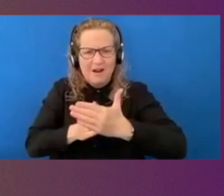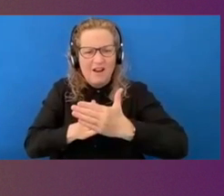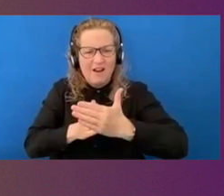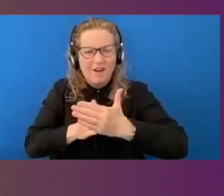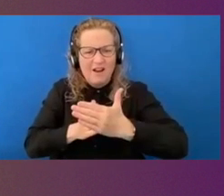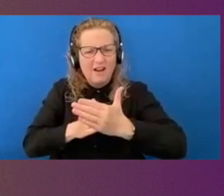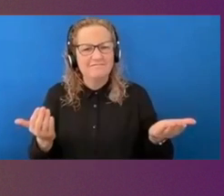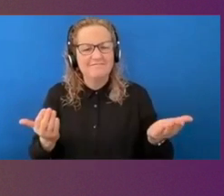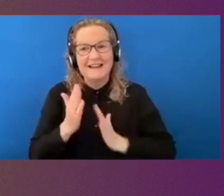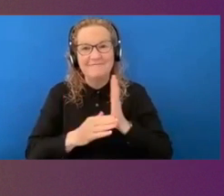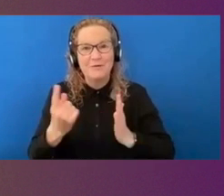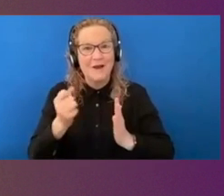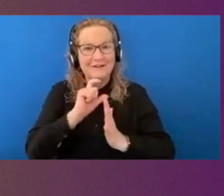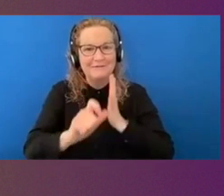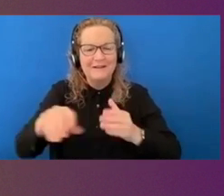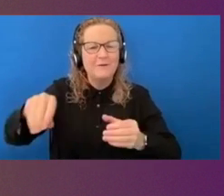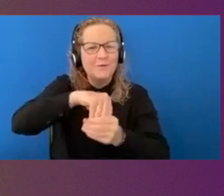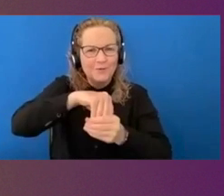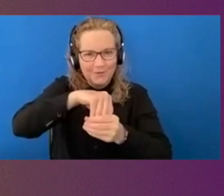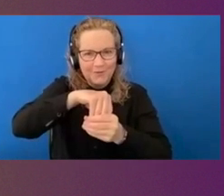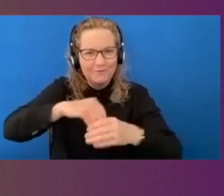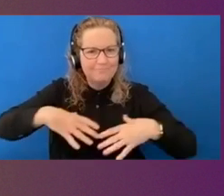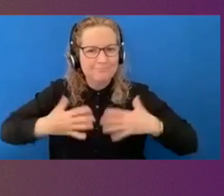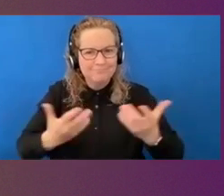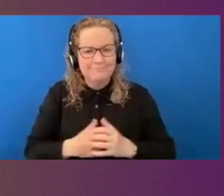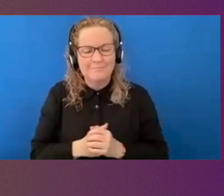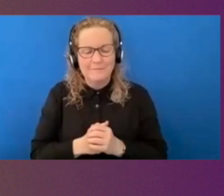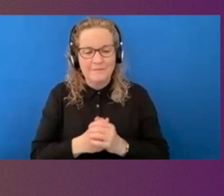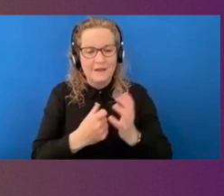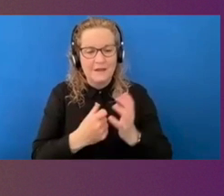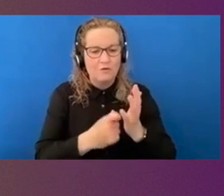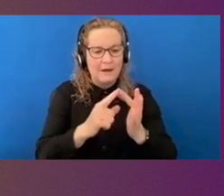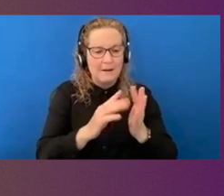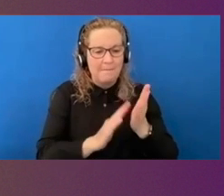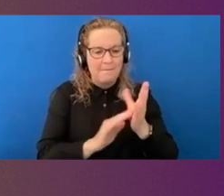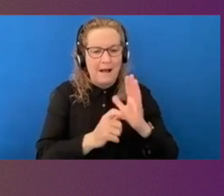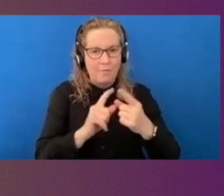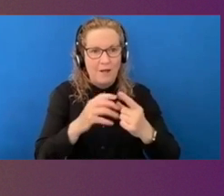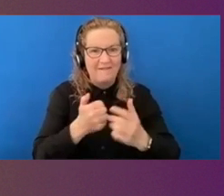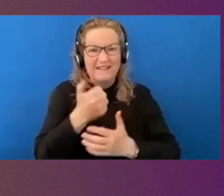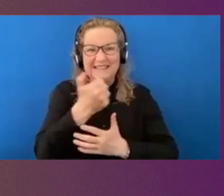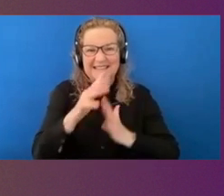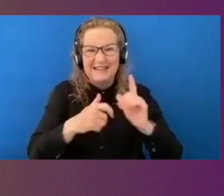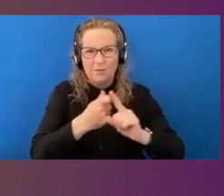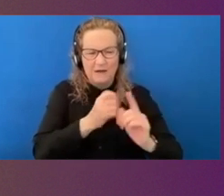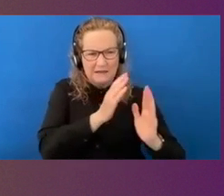with disability remarkable runs a 16-week accelerated program that equips early